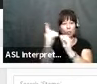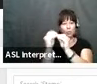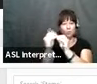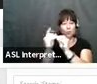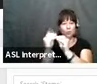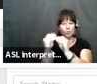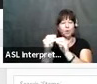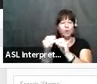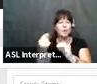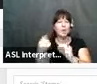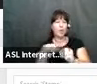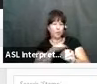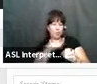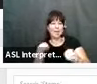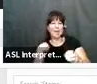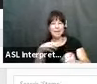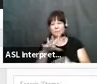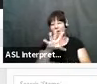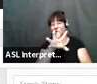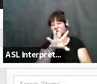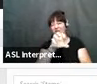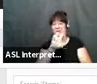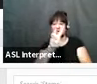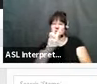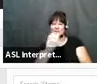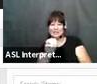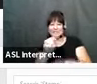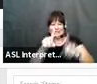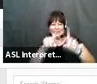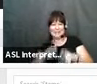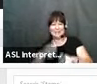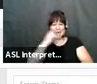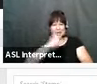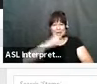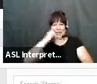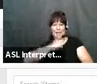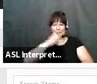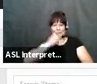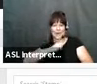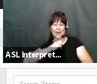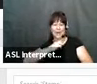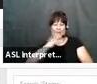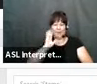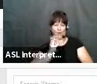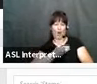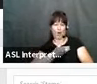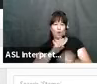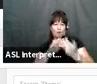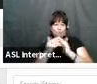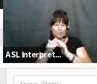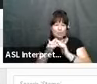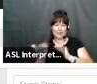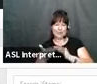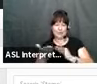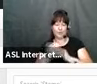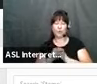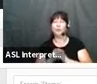do five hundred and sixty tests per day for our community. So I guess the real takeaway from all this